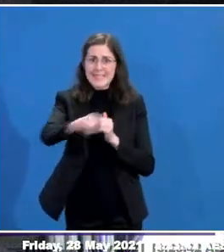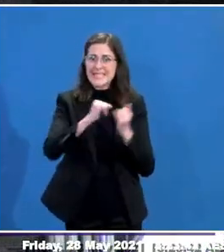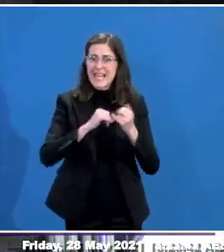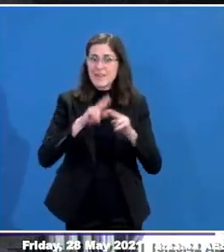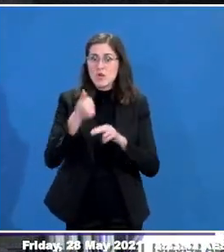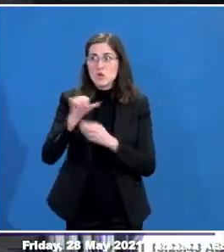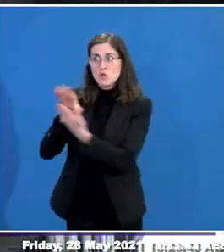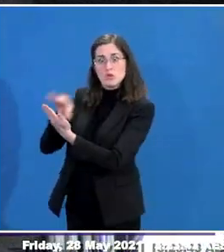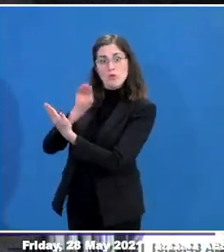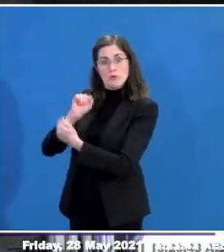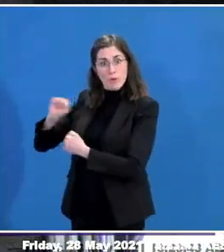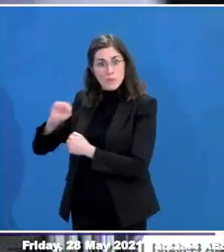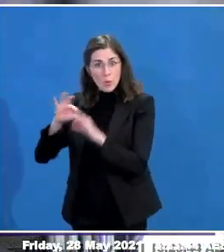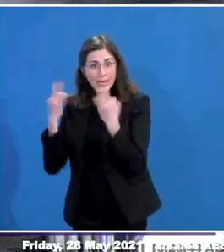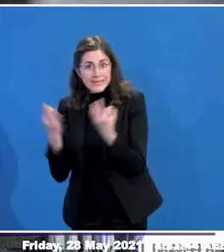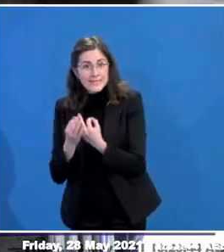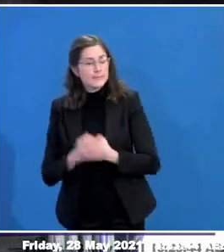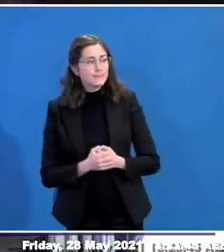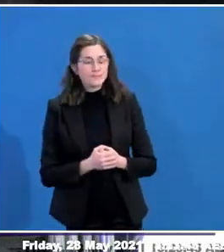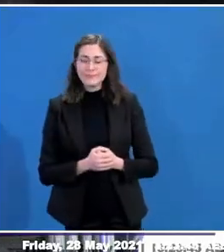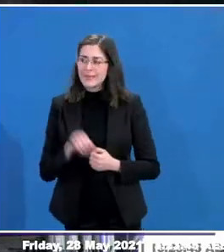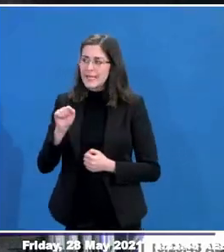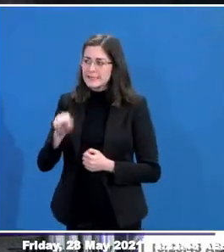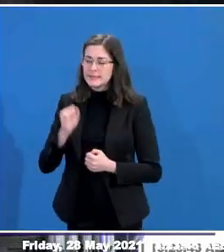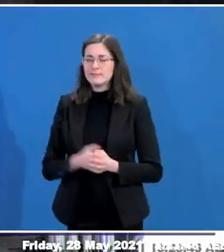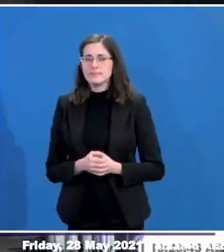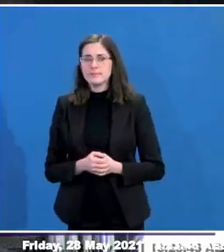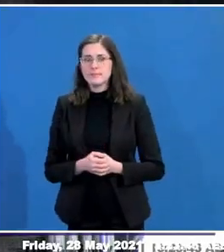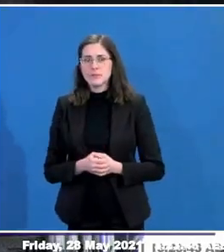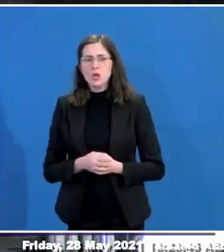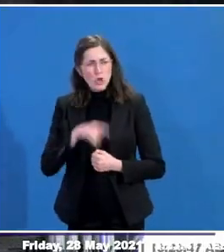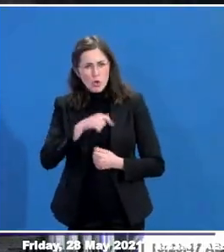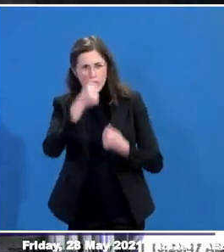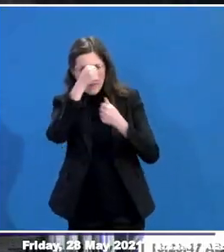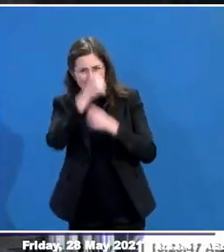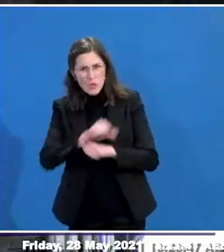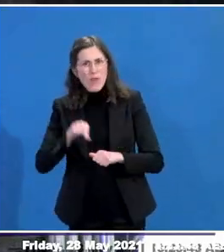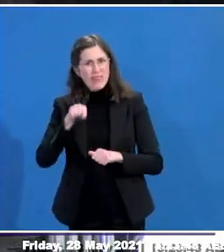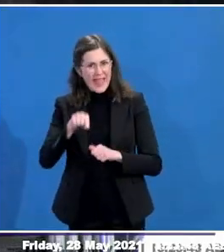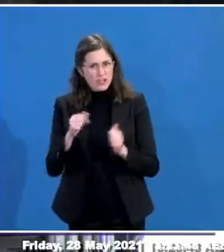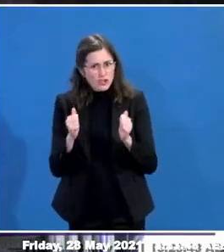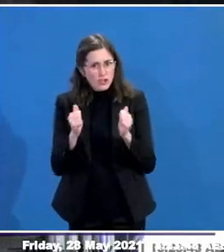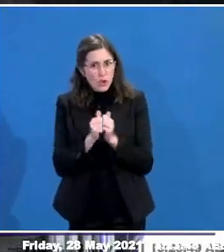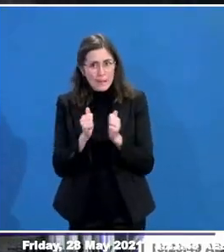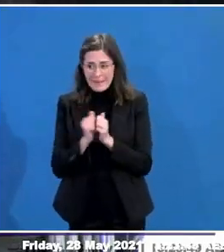MR McNAUGHTON: Yes, I have. And are you familiar with the provision of template documents via your agencies to service providers?